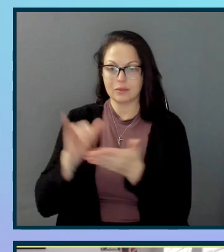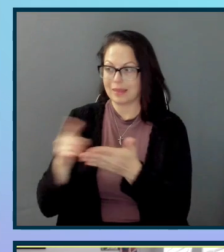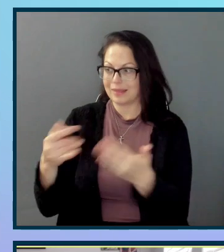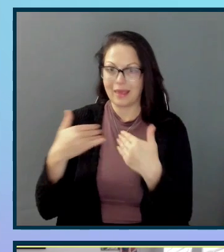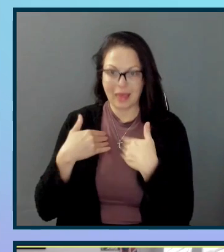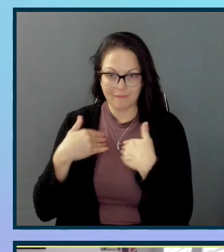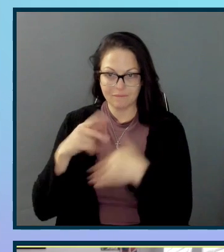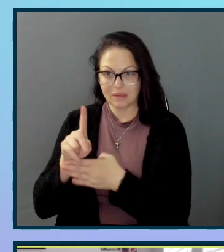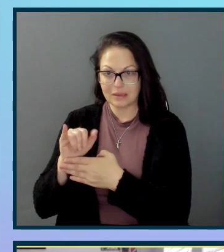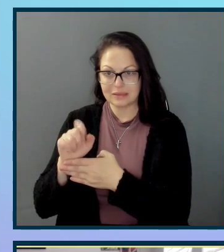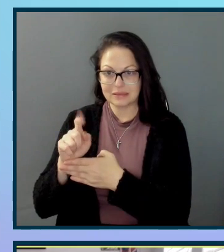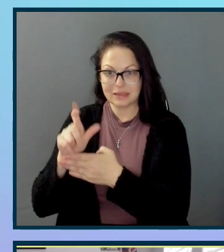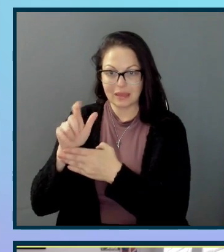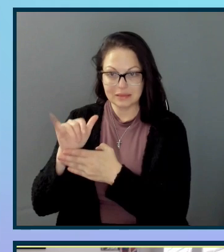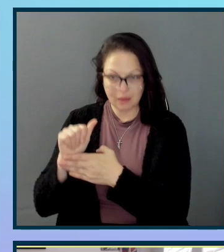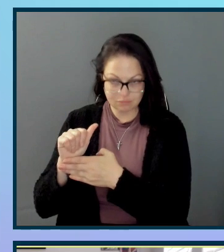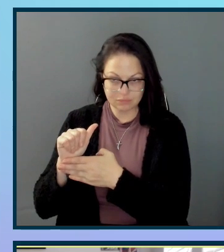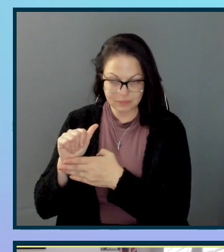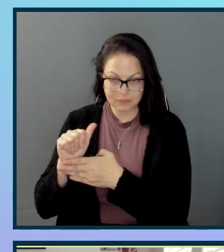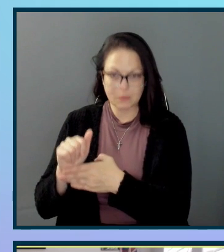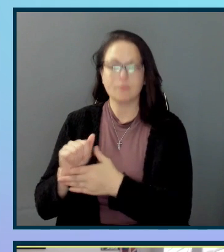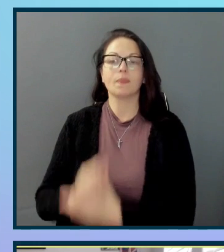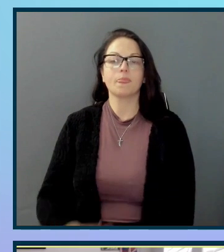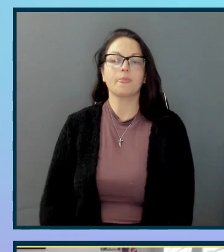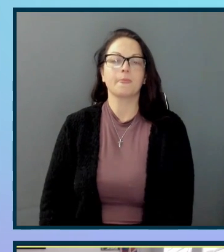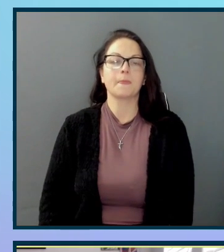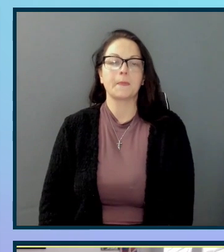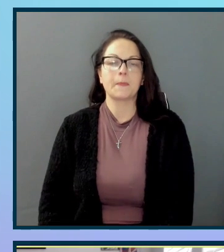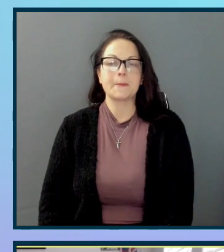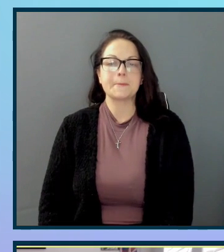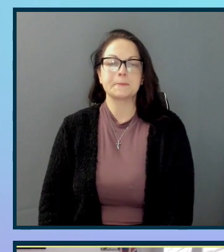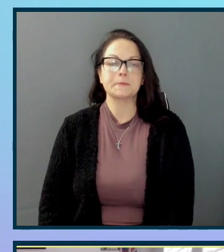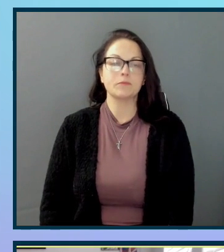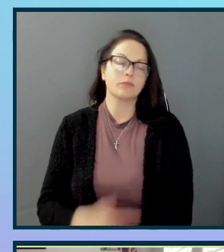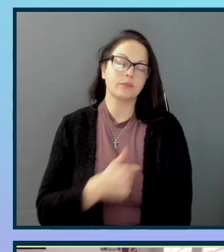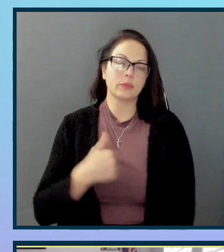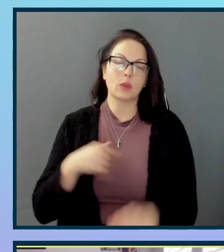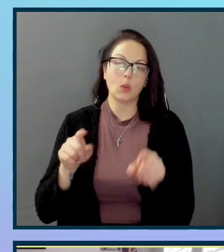or that is the reason for the barrier. We also are seeing an increase in prevalence